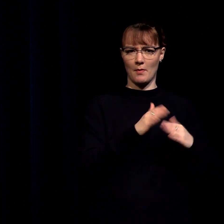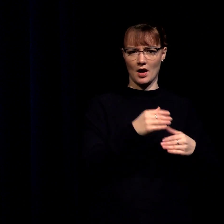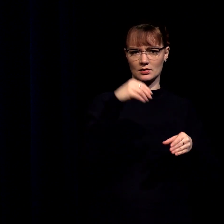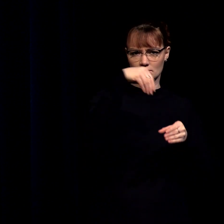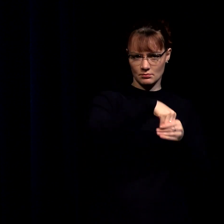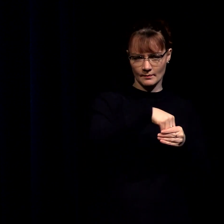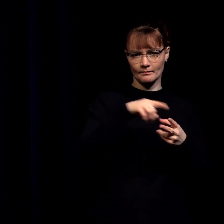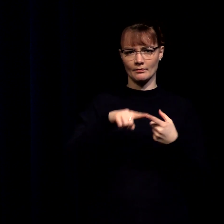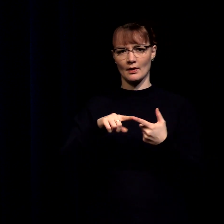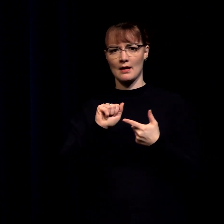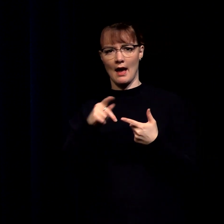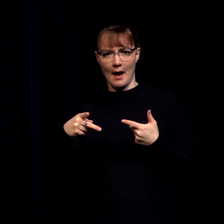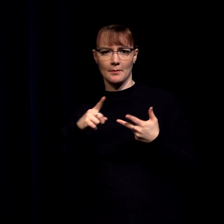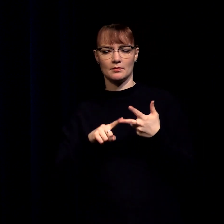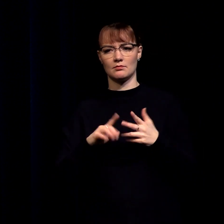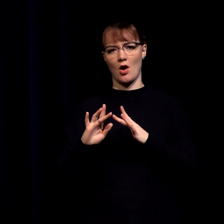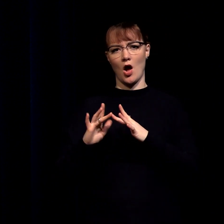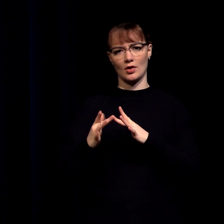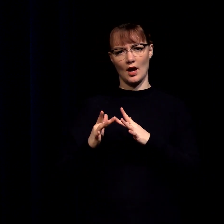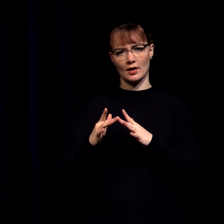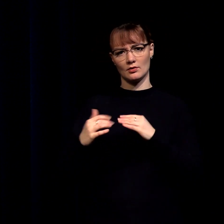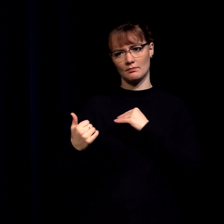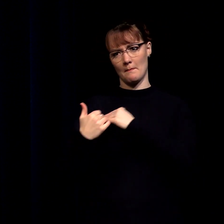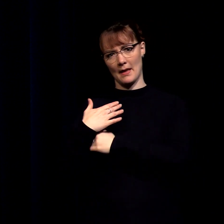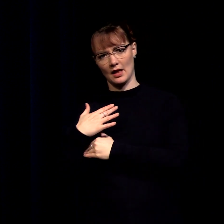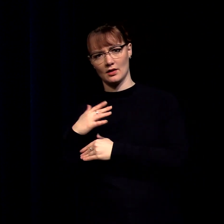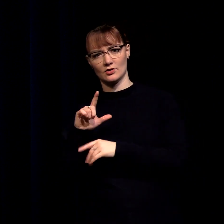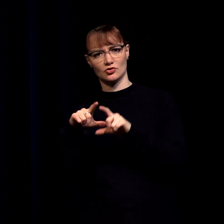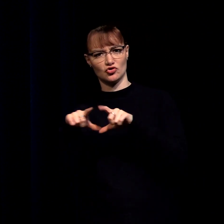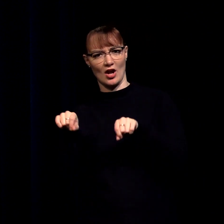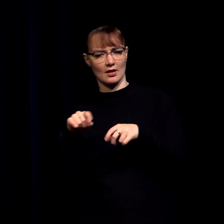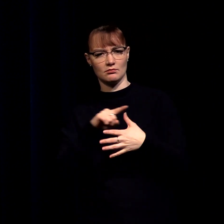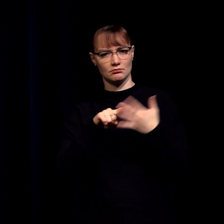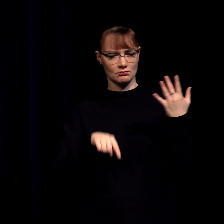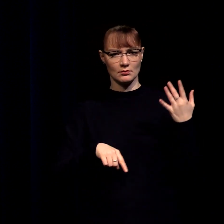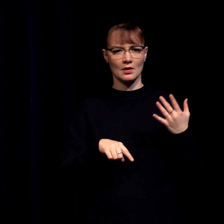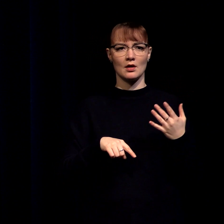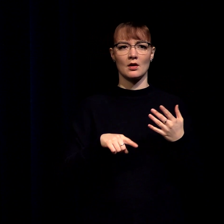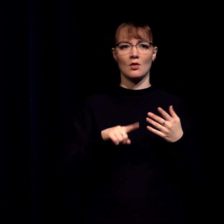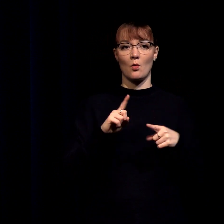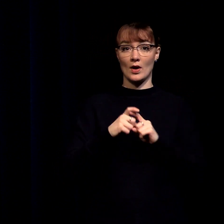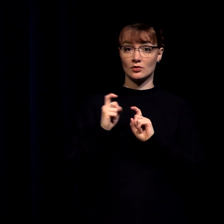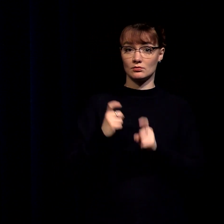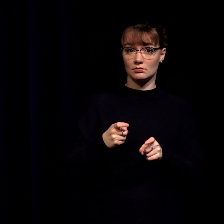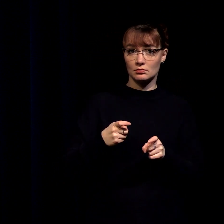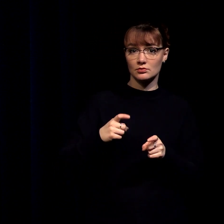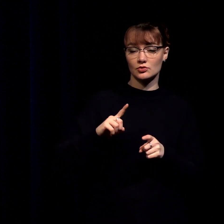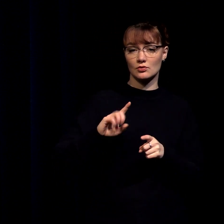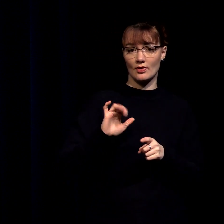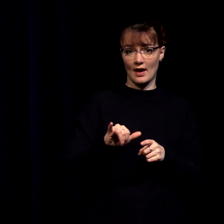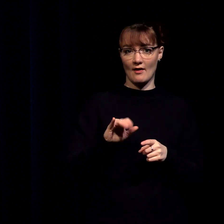online by also sending in a check. But when you give to the ministry fund it allows so many things to happen. Just this past